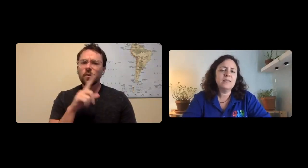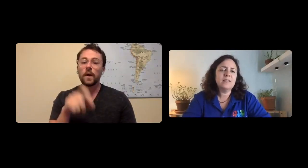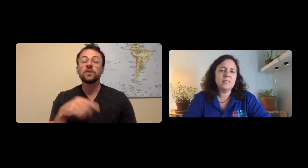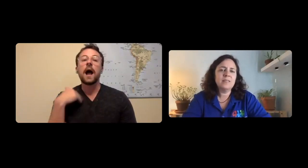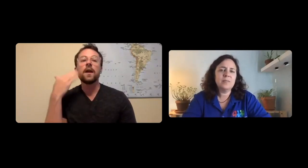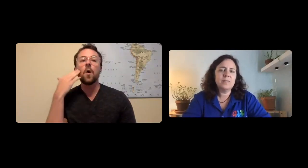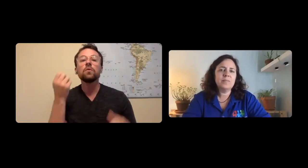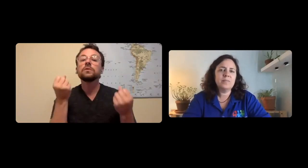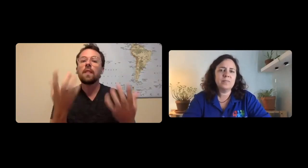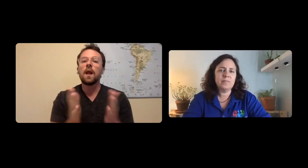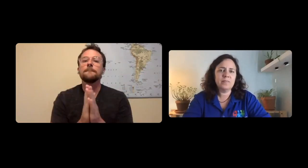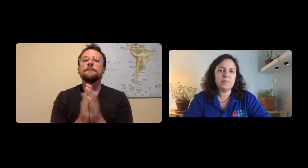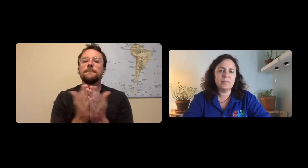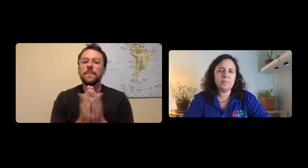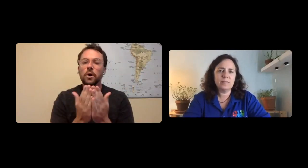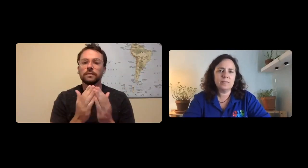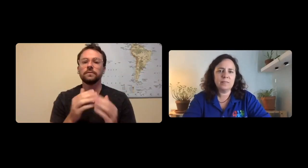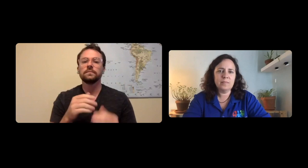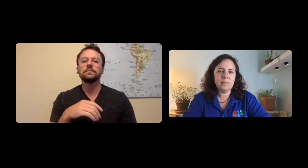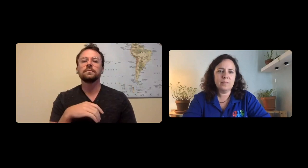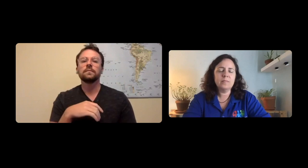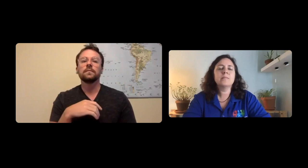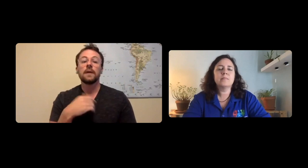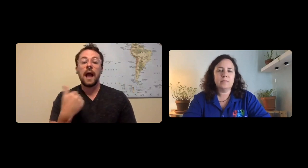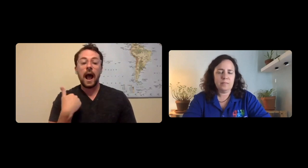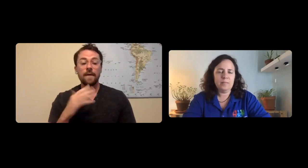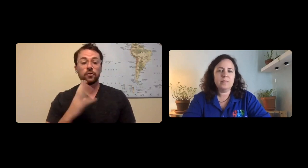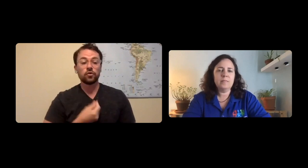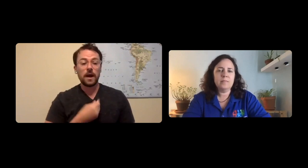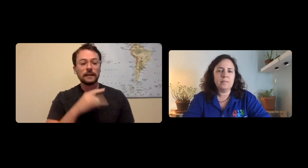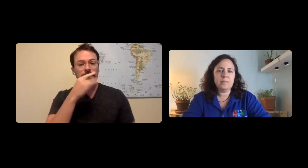the schools? > That's actually a really good question!